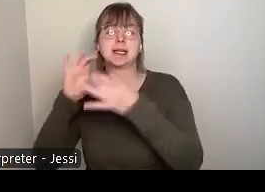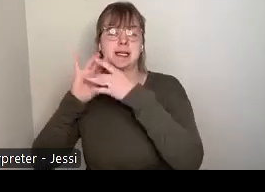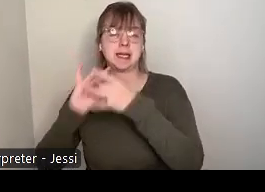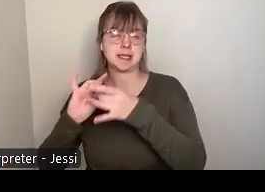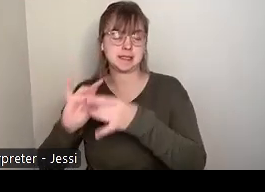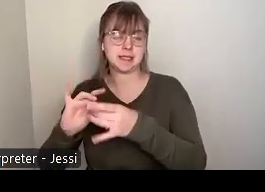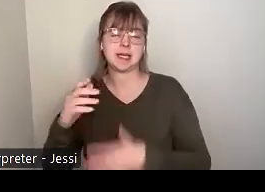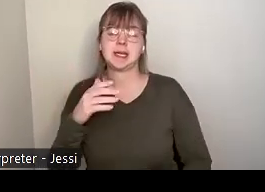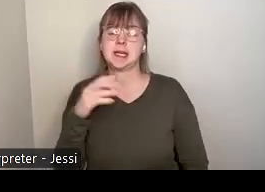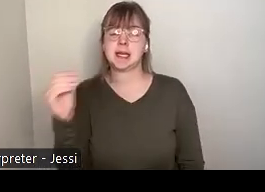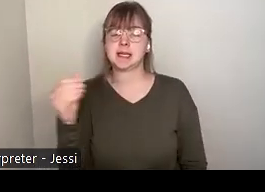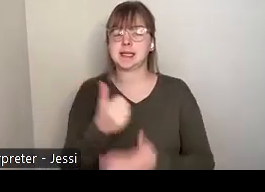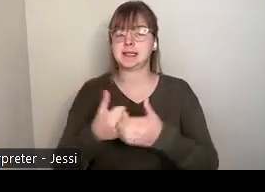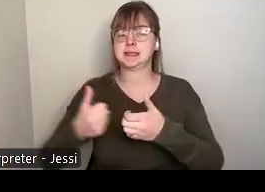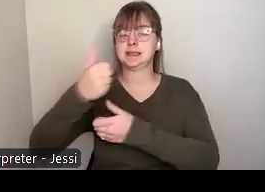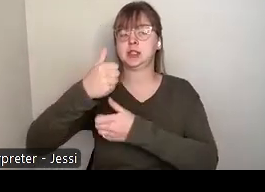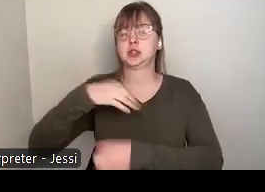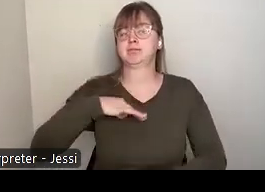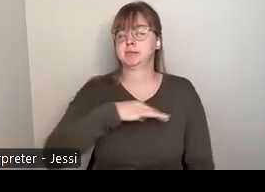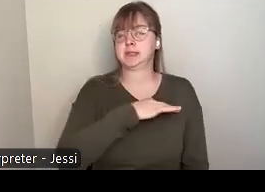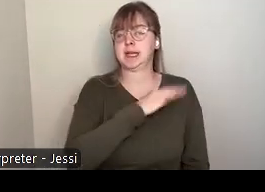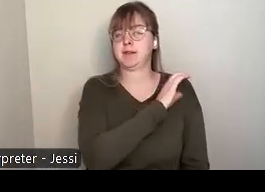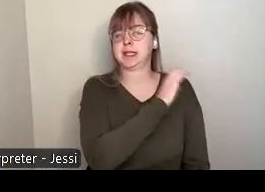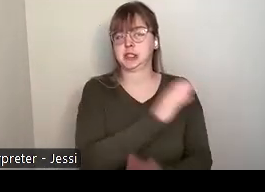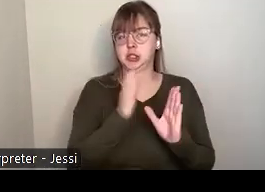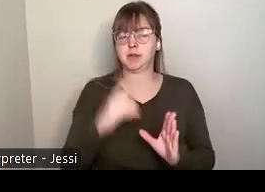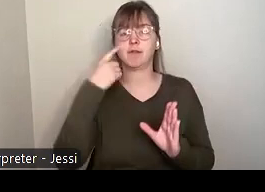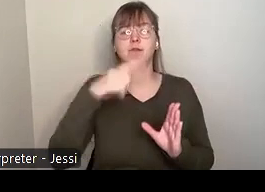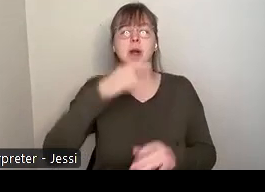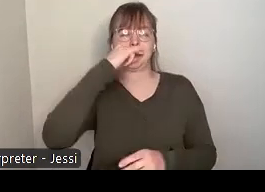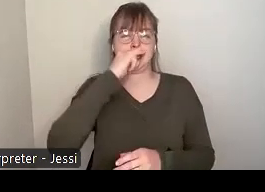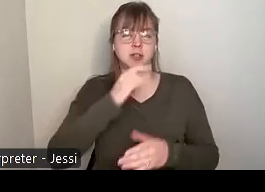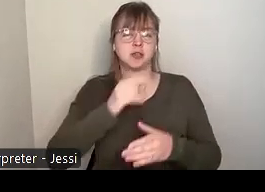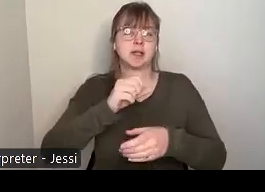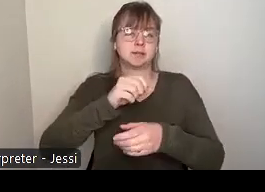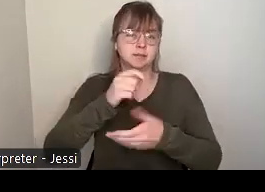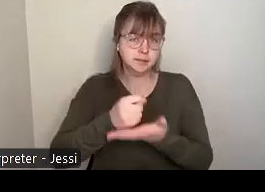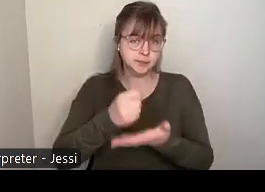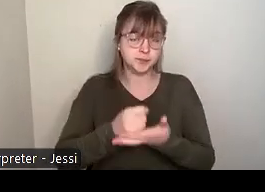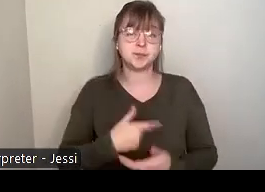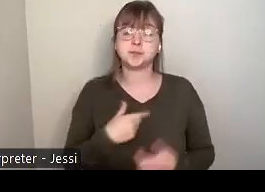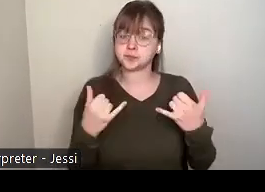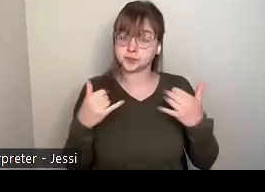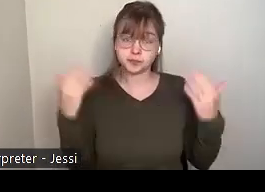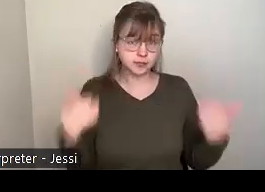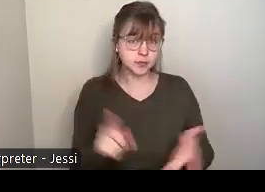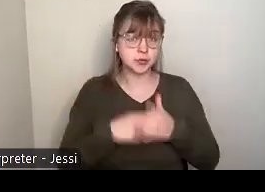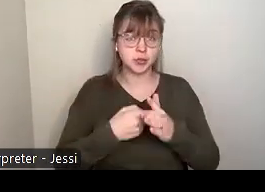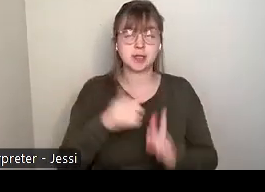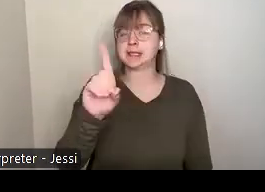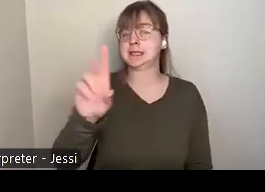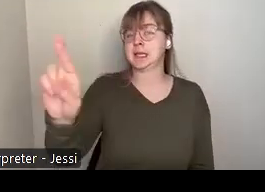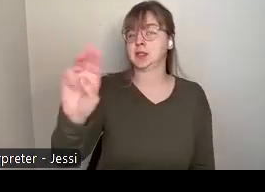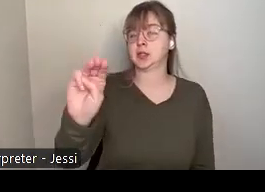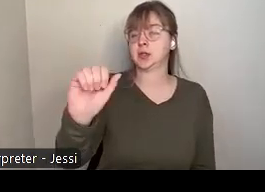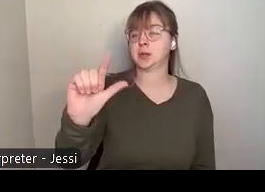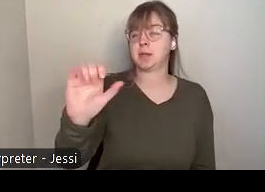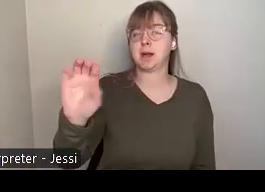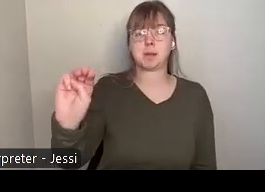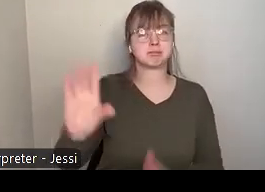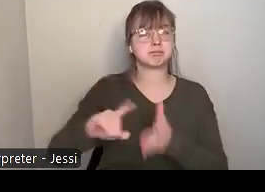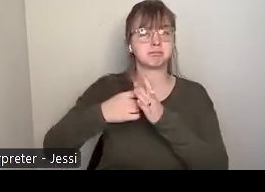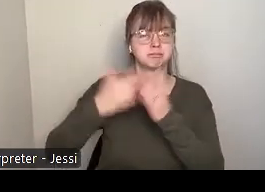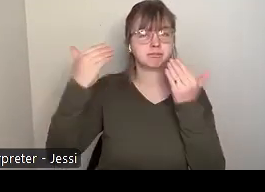senior staff clinician in pediatric practice so without further delay here's Dr Malcolm